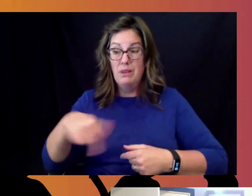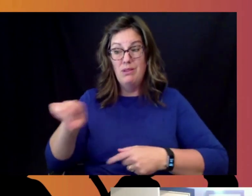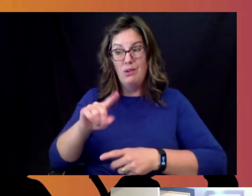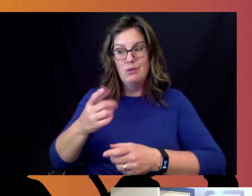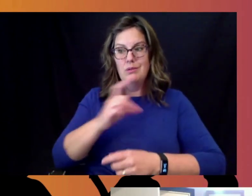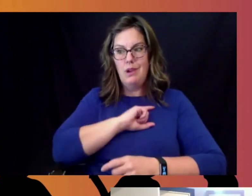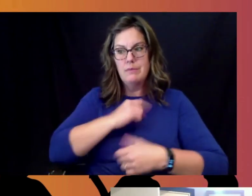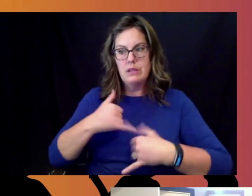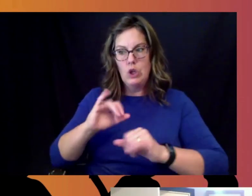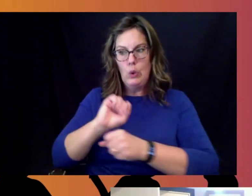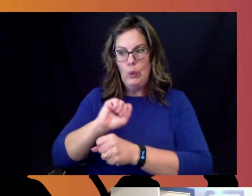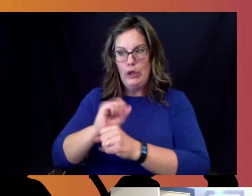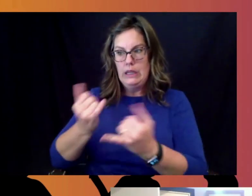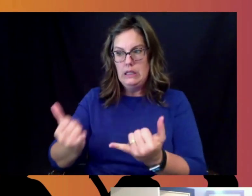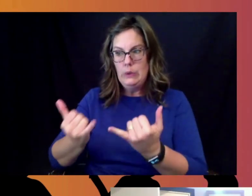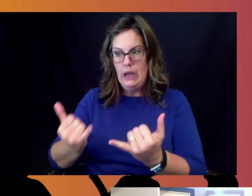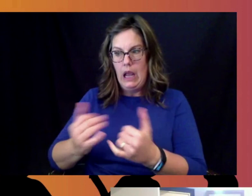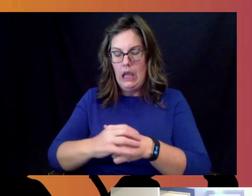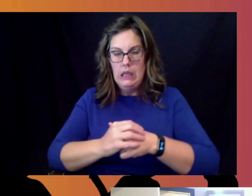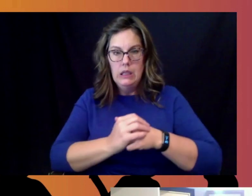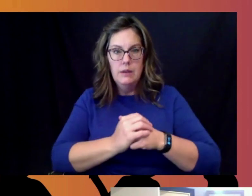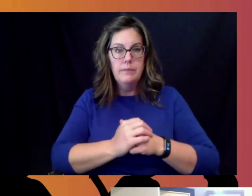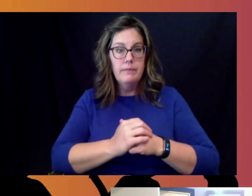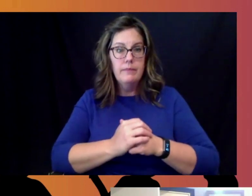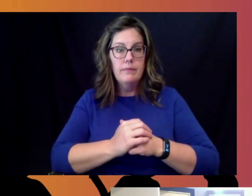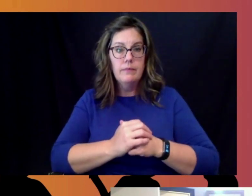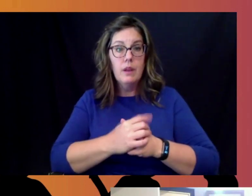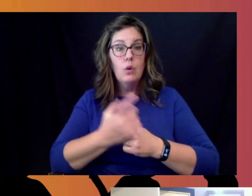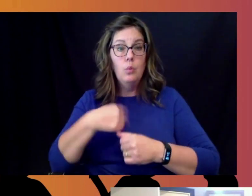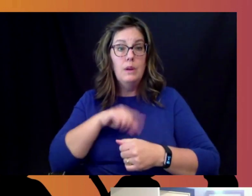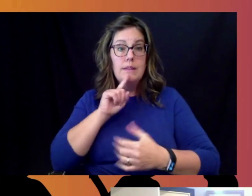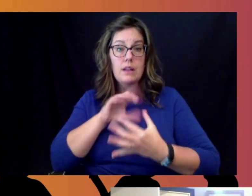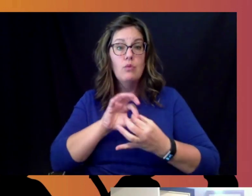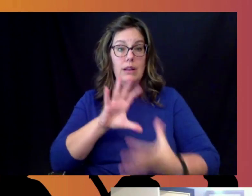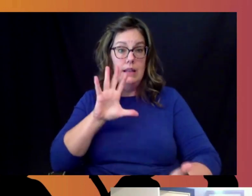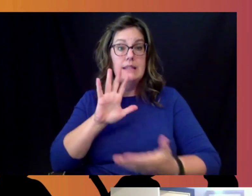our existence and we did get those tapes released which was for the family the family wanted that